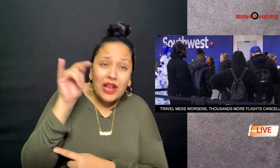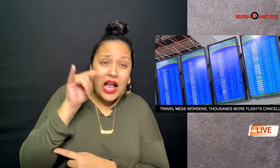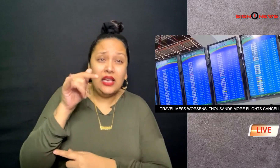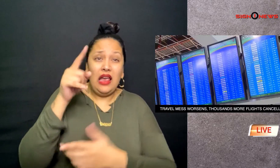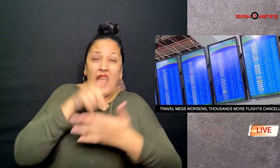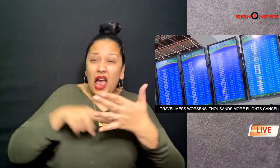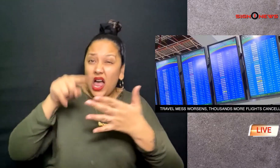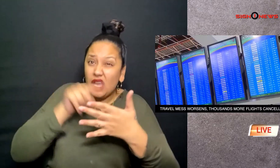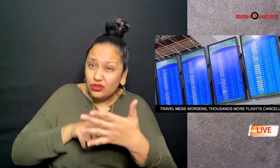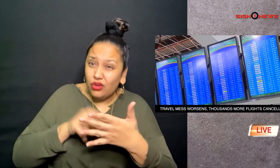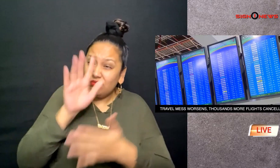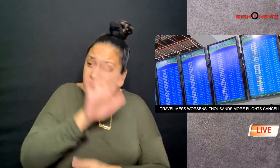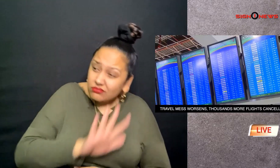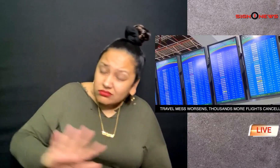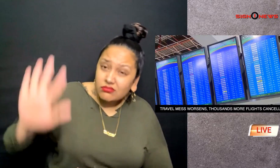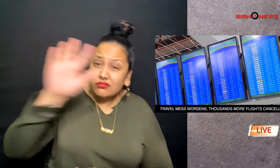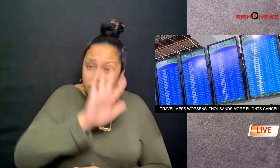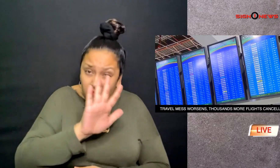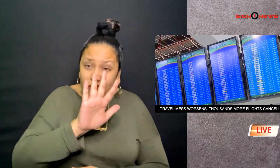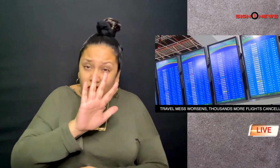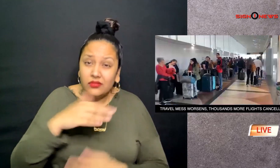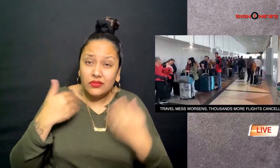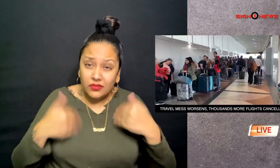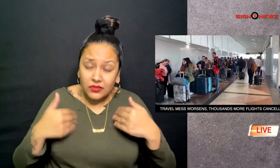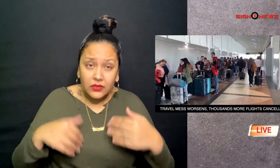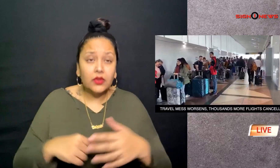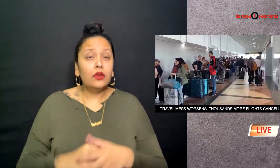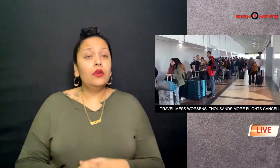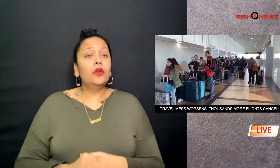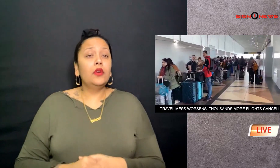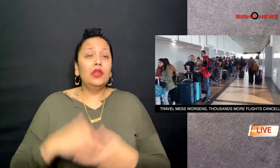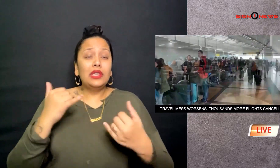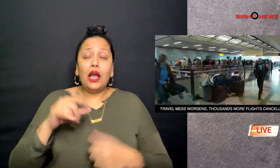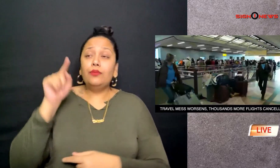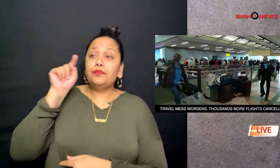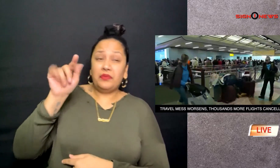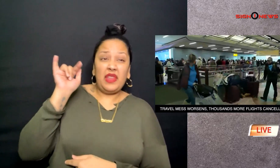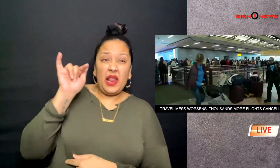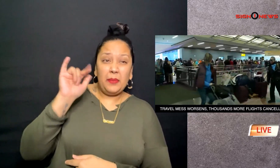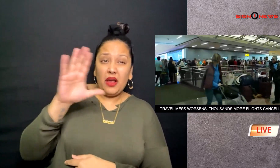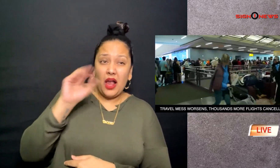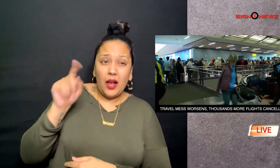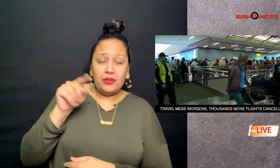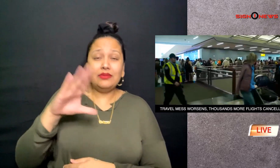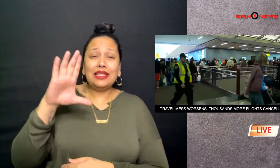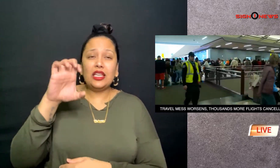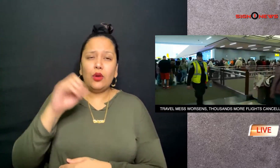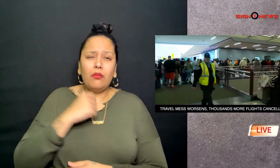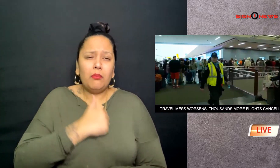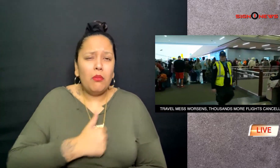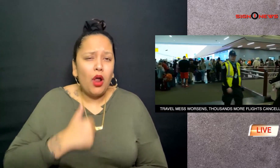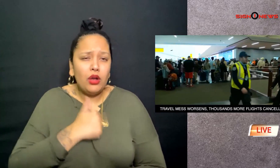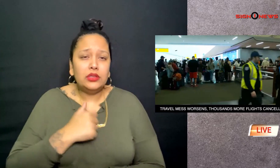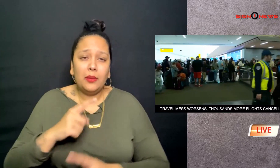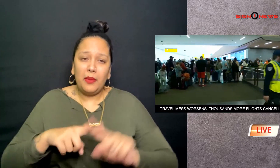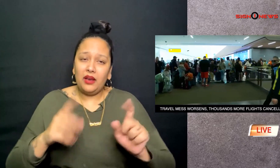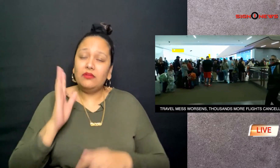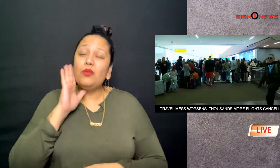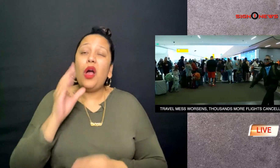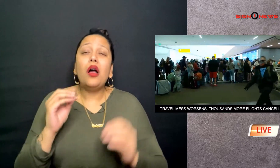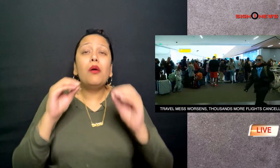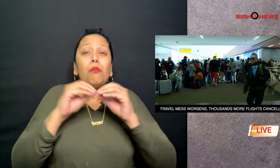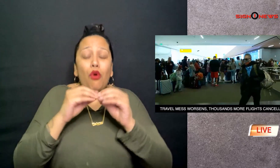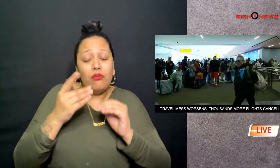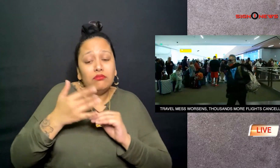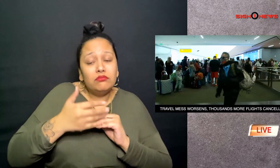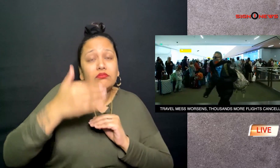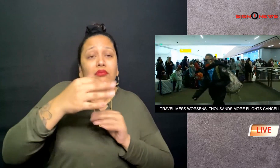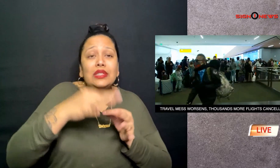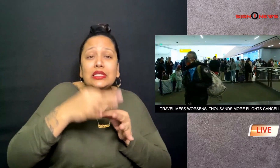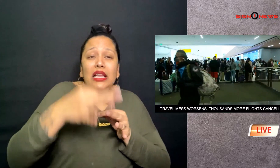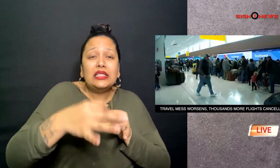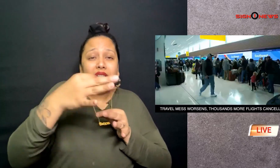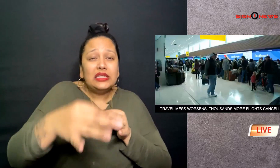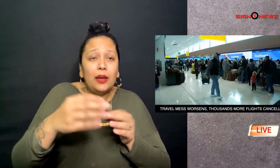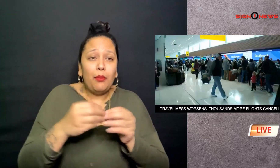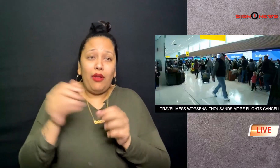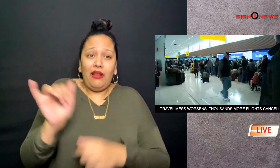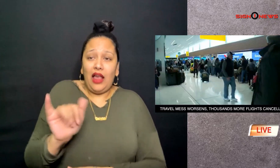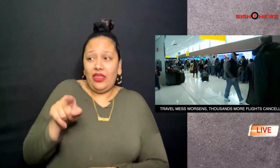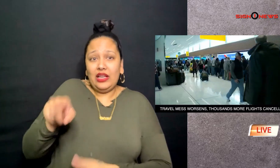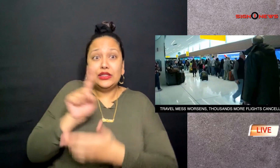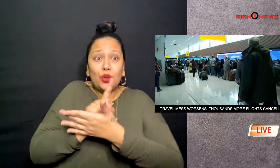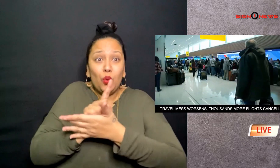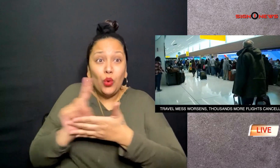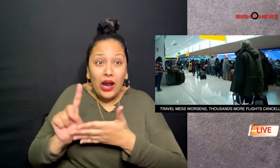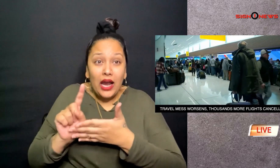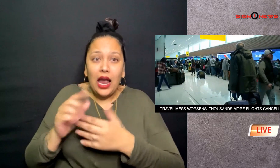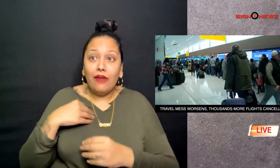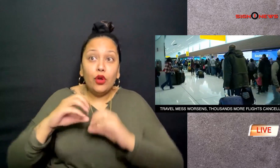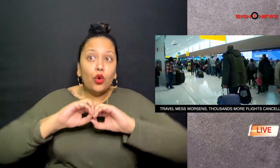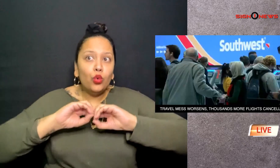flights were canceled nationwide nearly all of them were Southwest Airlines flight the